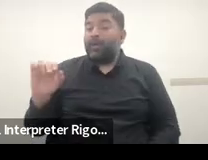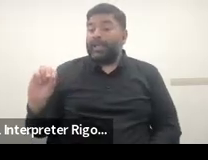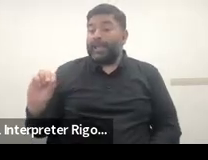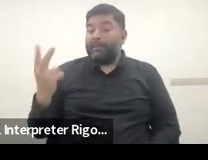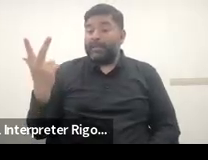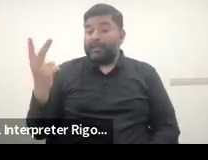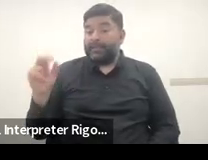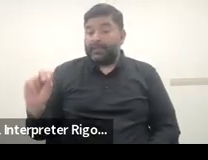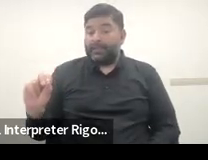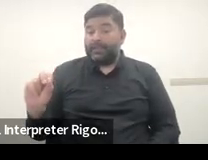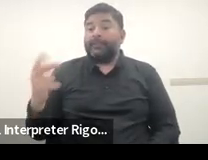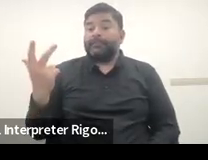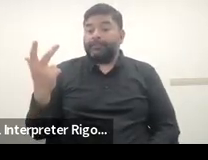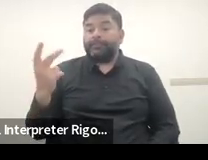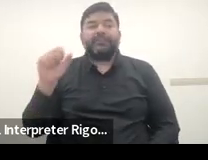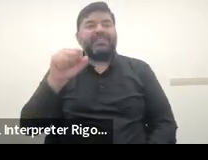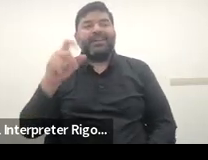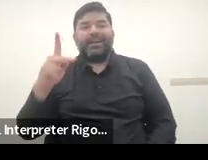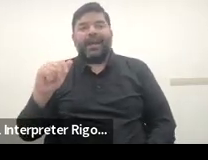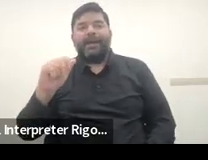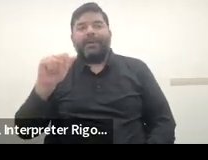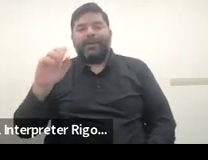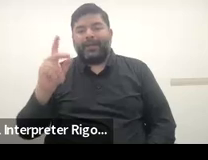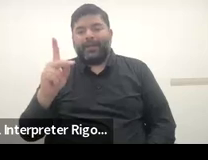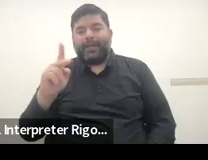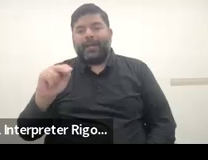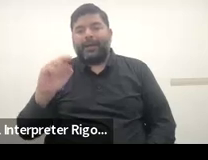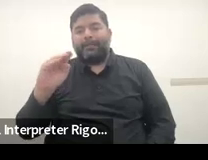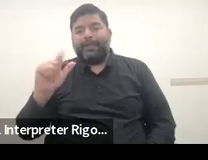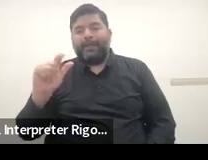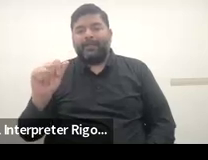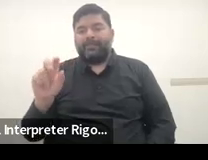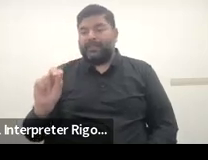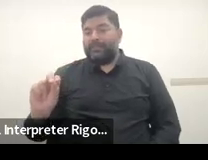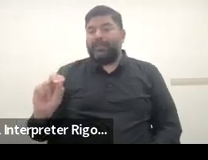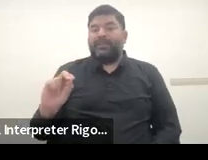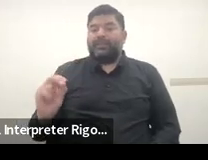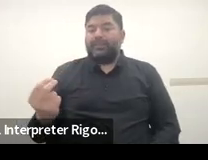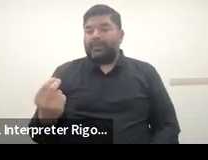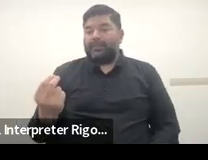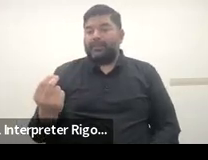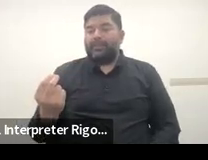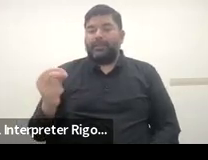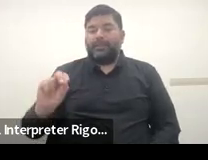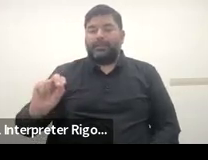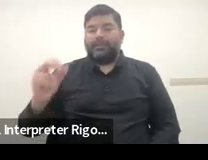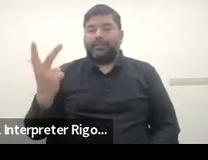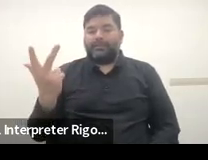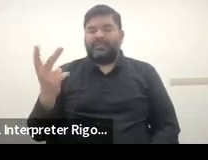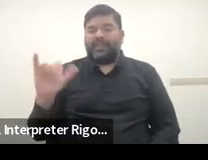And Kamala is up? LEE: (signing KAMALA-HARRIS) this sort of motion. Can I also describe something more—